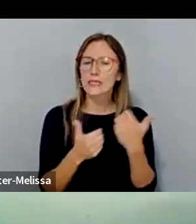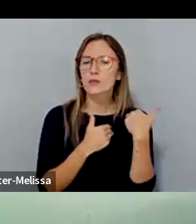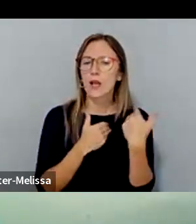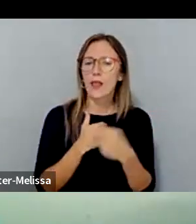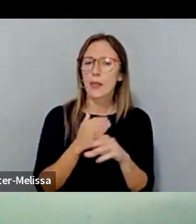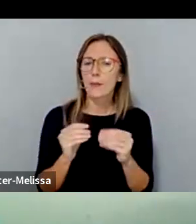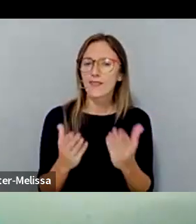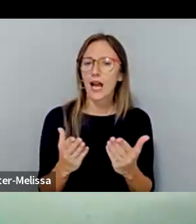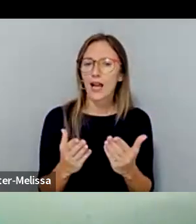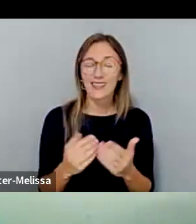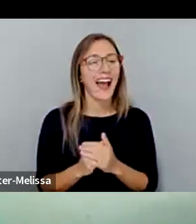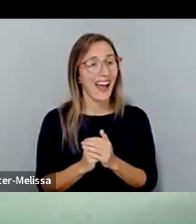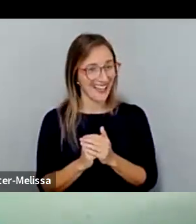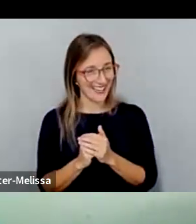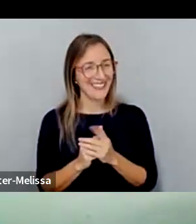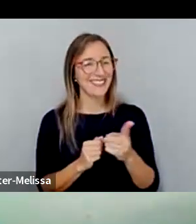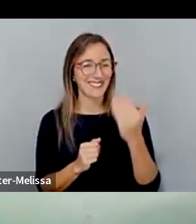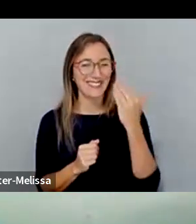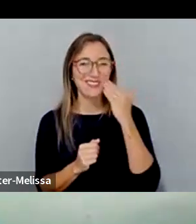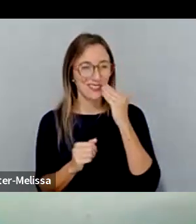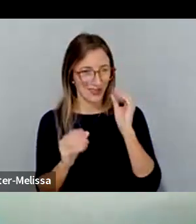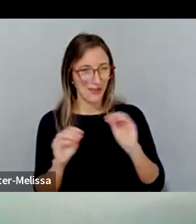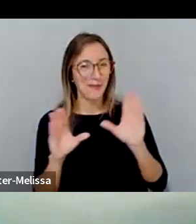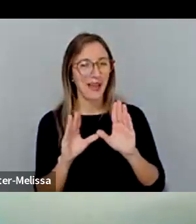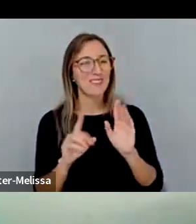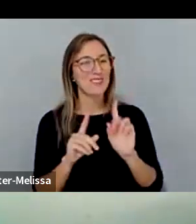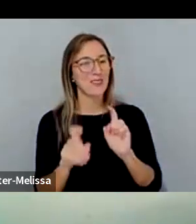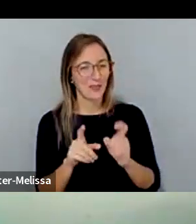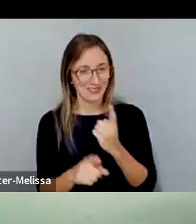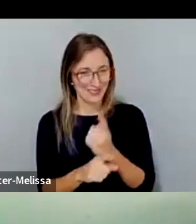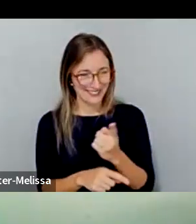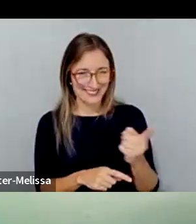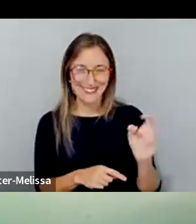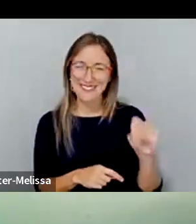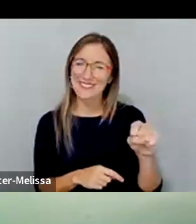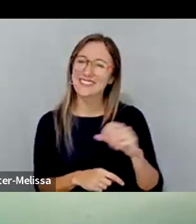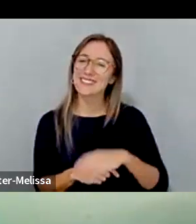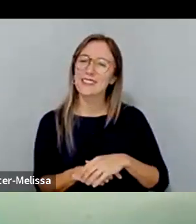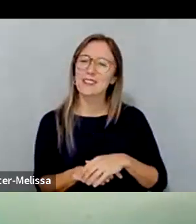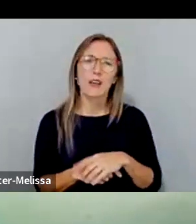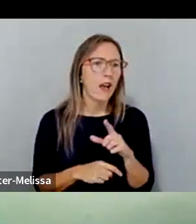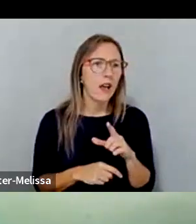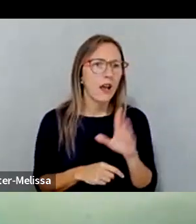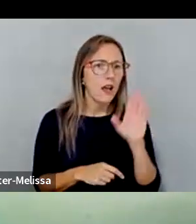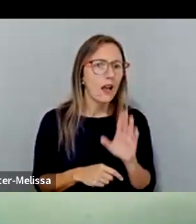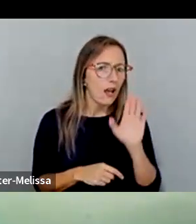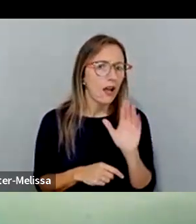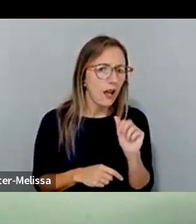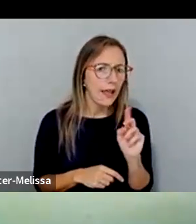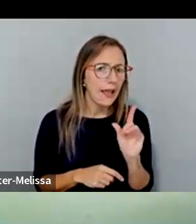wrong -- and was service dogs specifically, lots of places can ask if that is a service dog and what tasks they can provide.